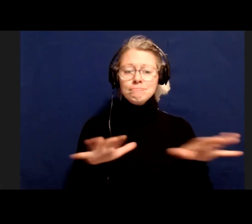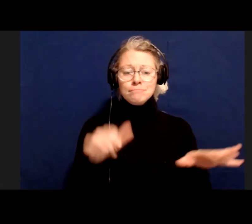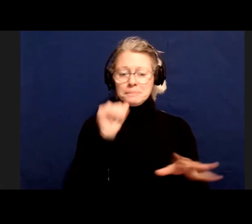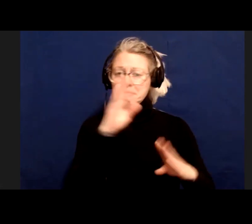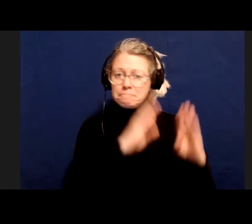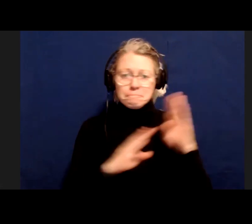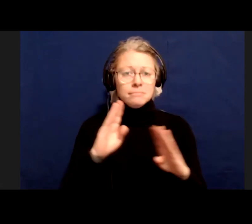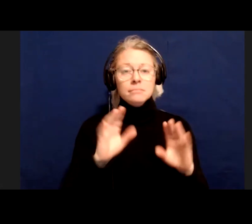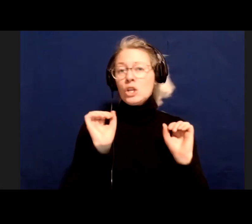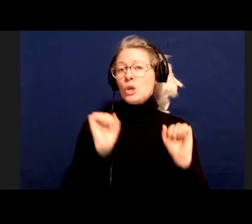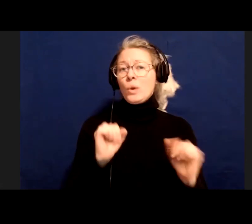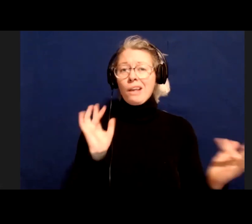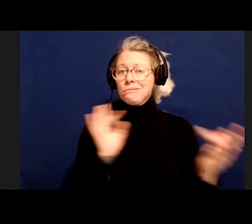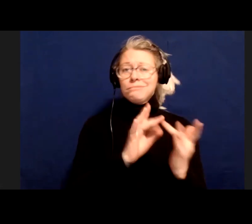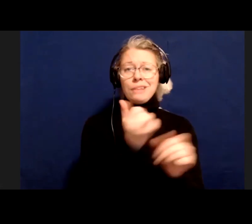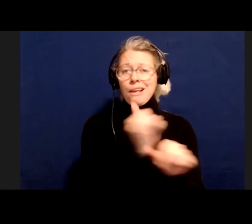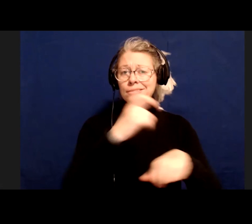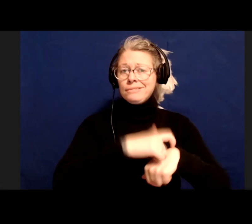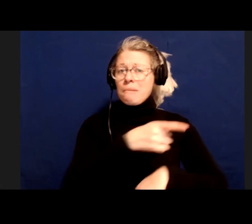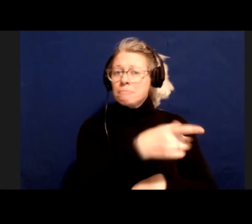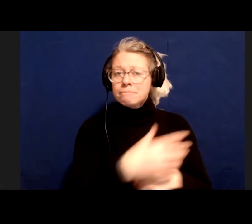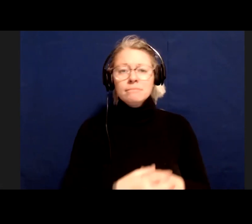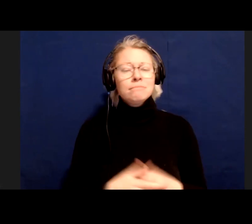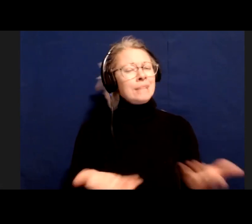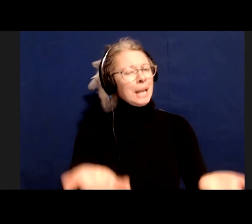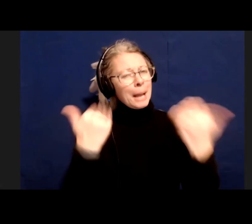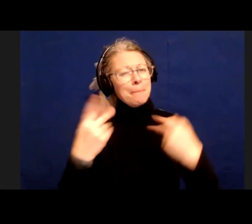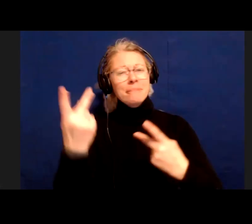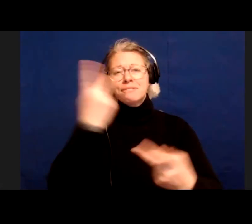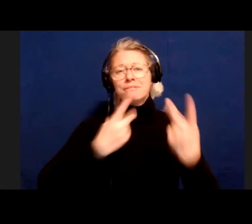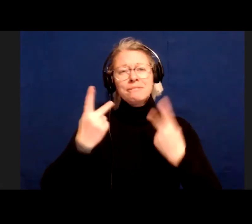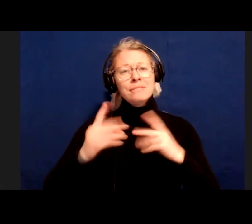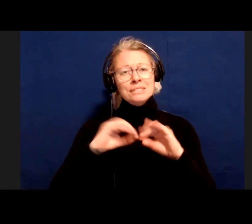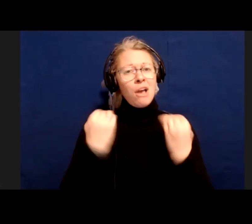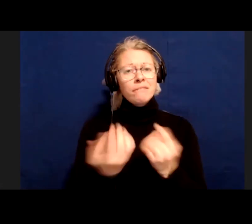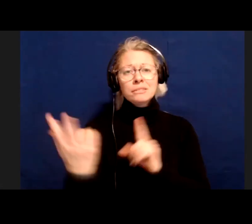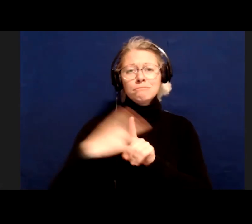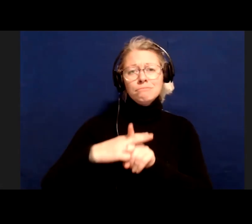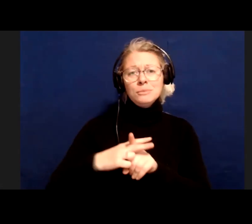any time at your convenience. And, you know, come on over to the office even and make an appointment with the team.